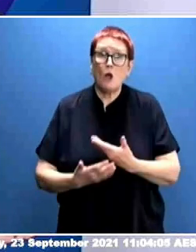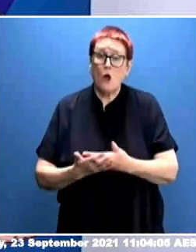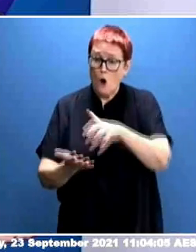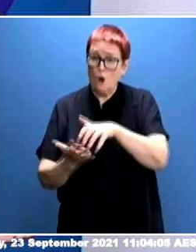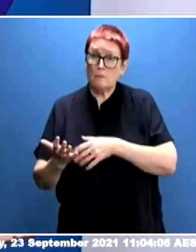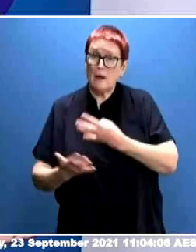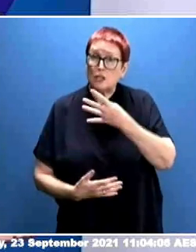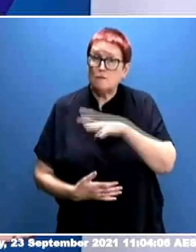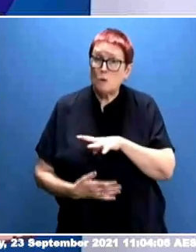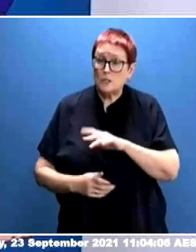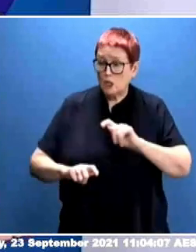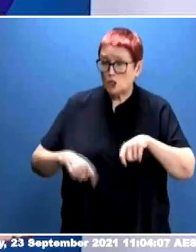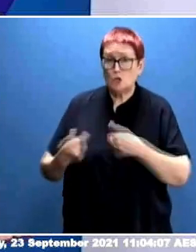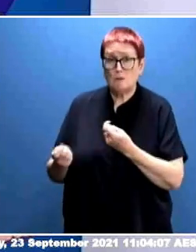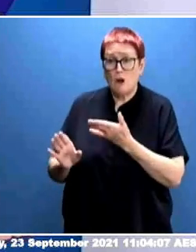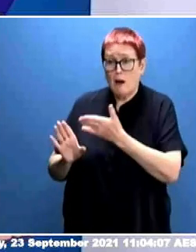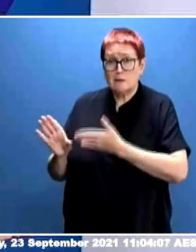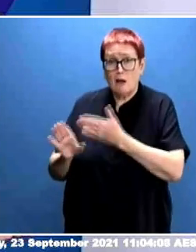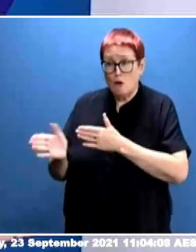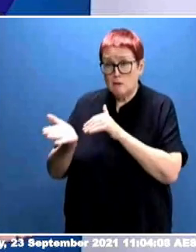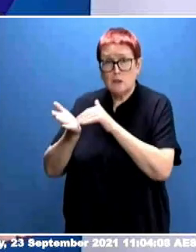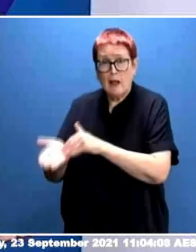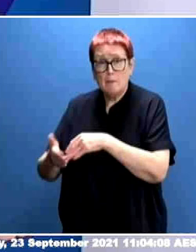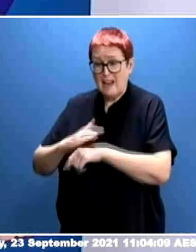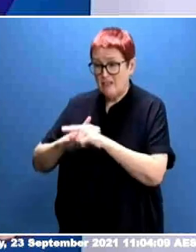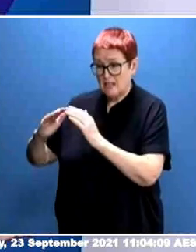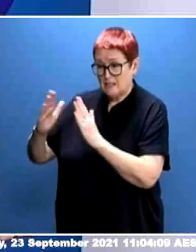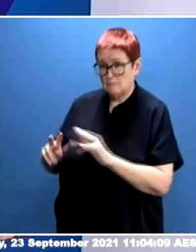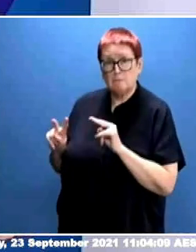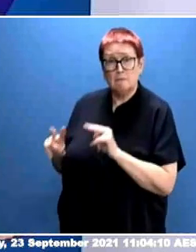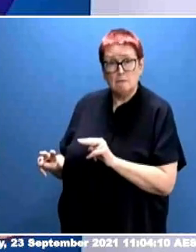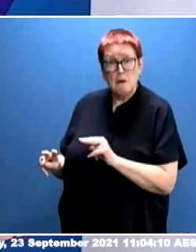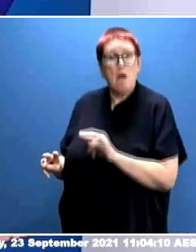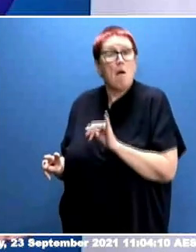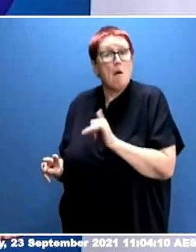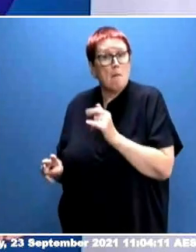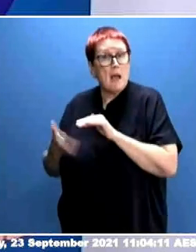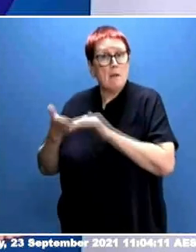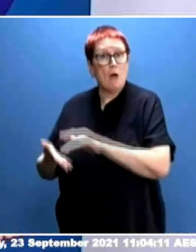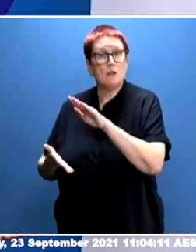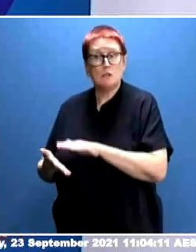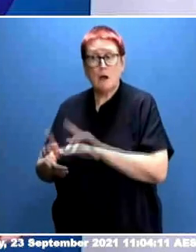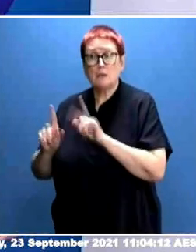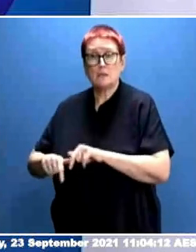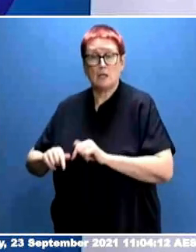formal psychological treatment in secure settings may lay the foundation for the children to begin their healing process.